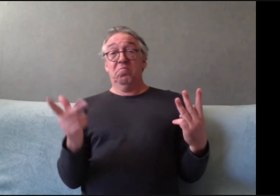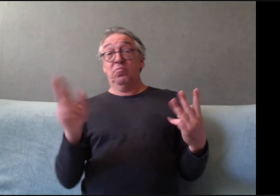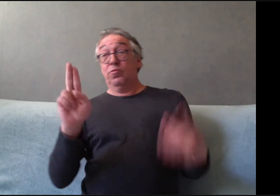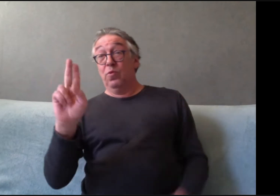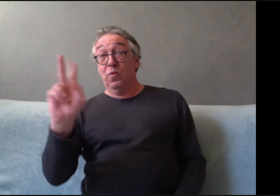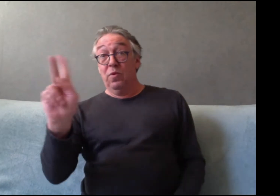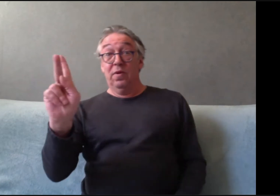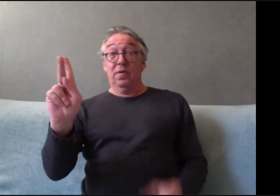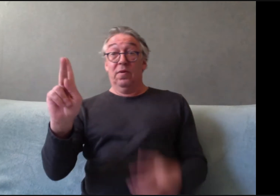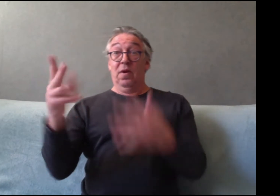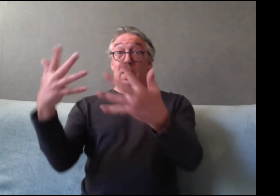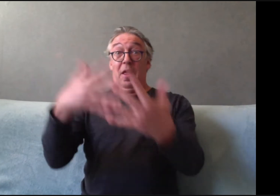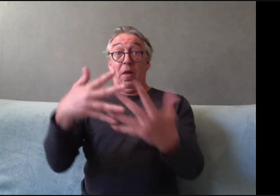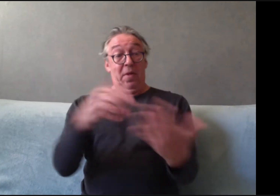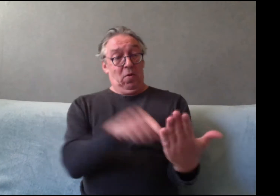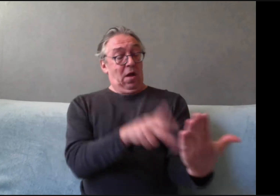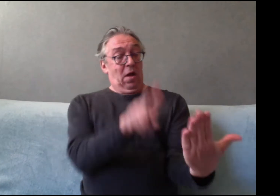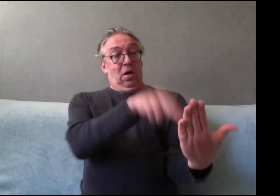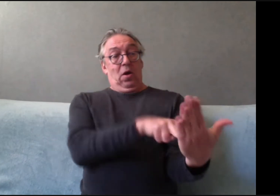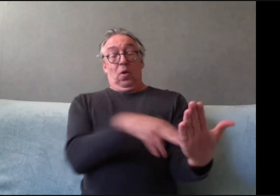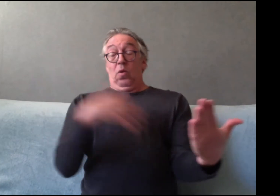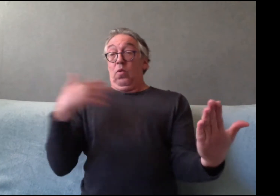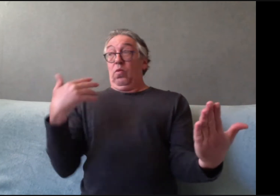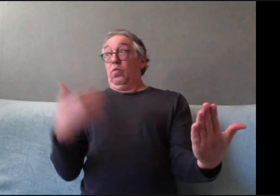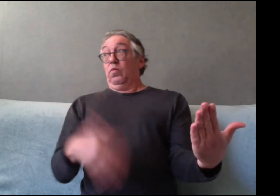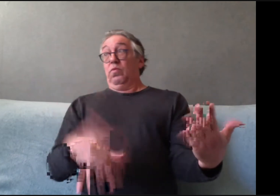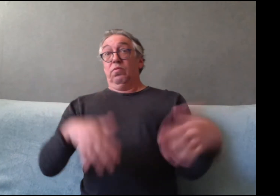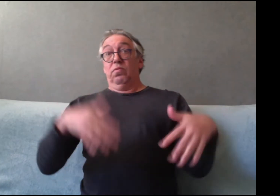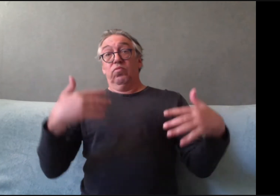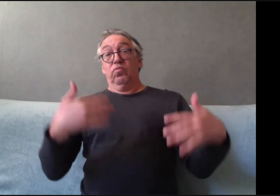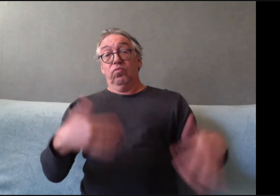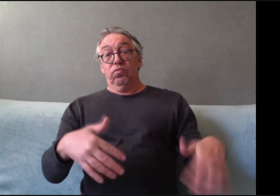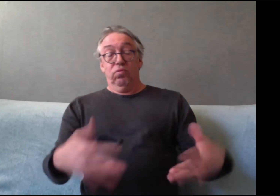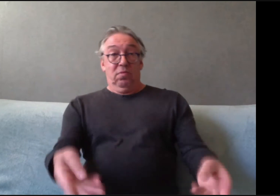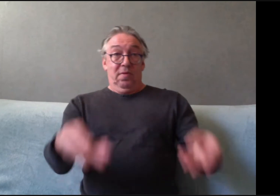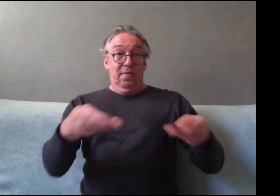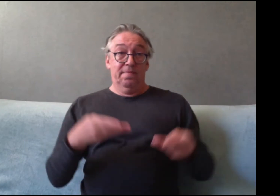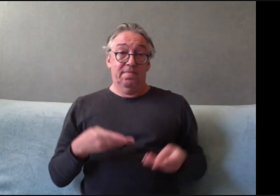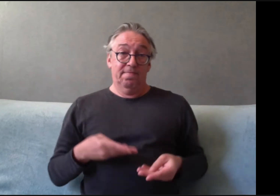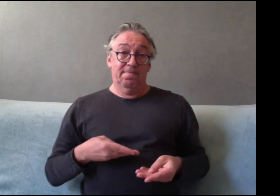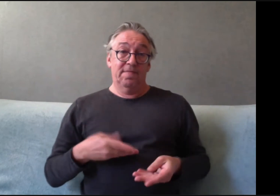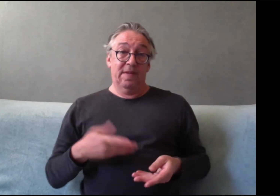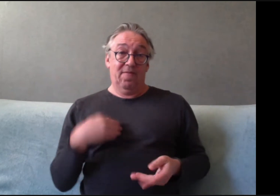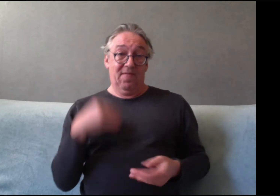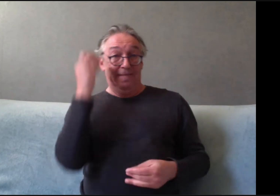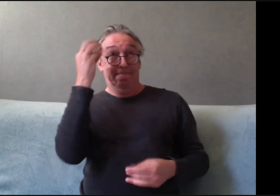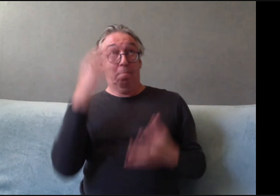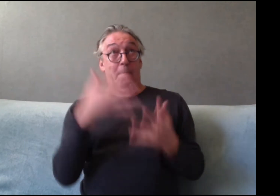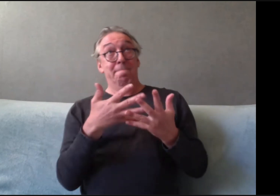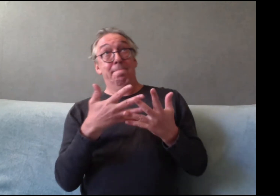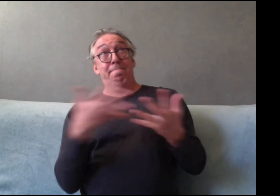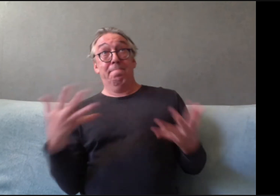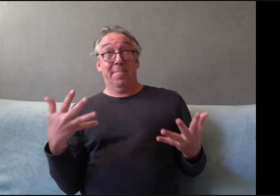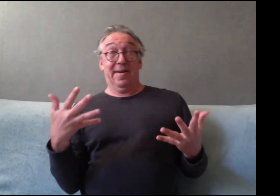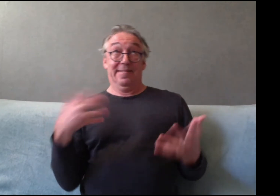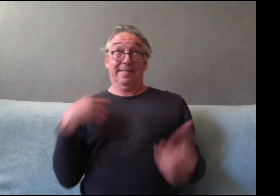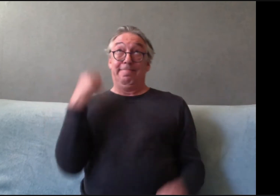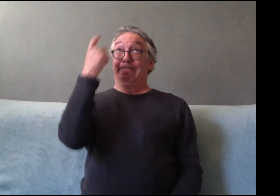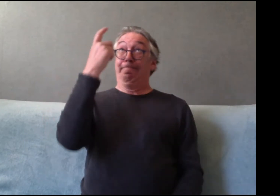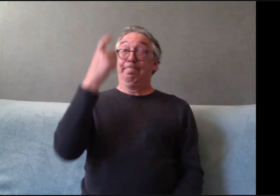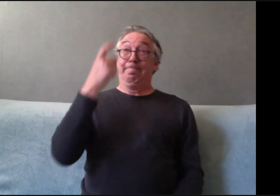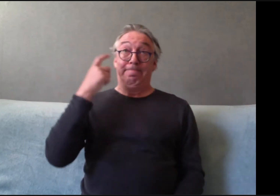really puts into question what State Parties understand